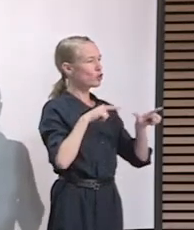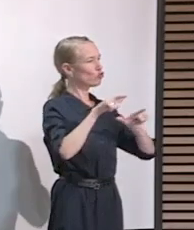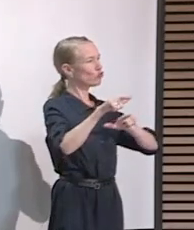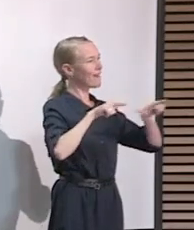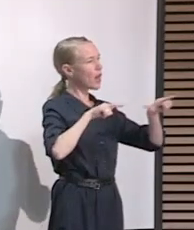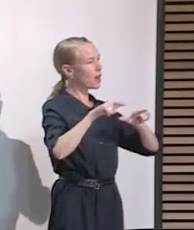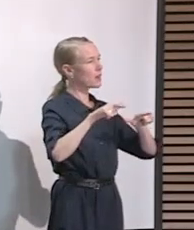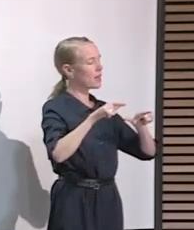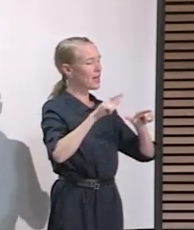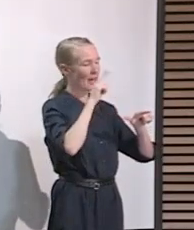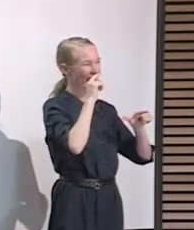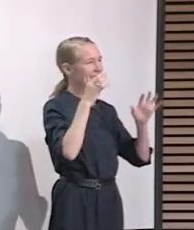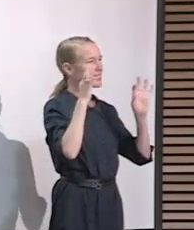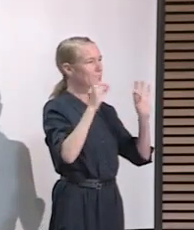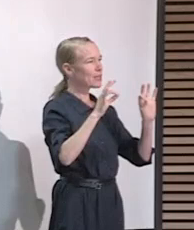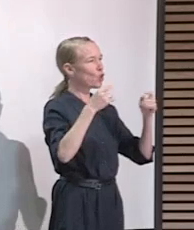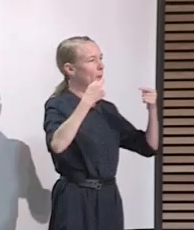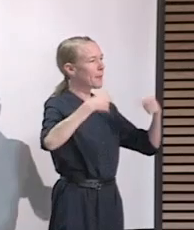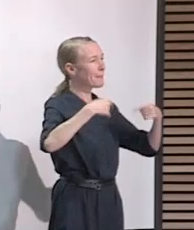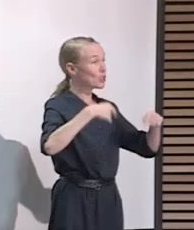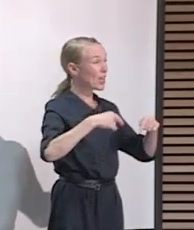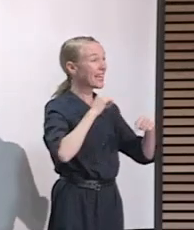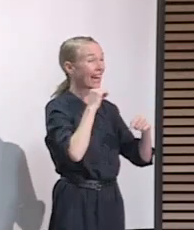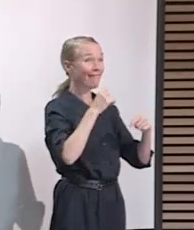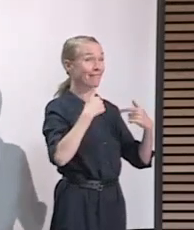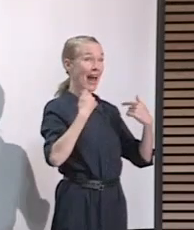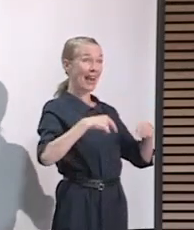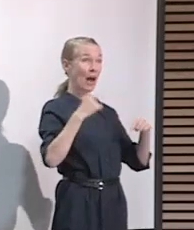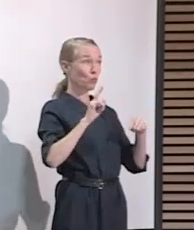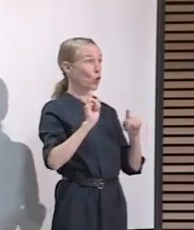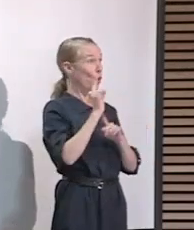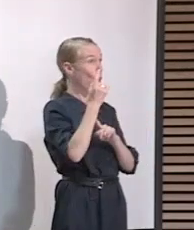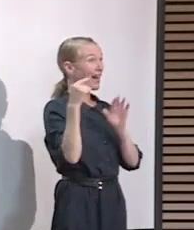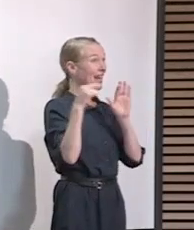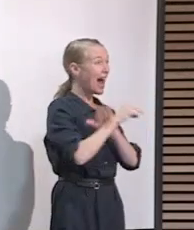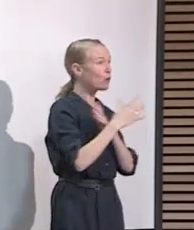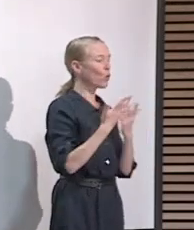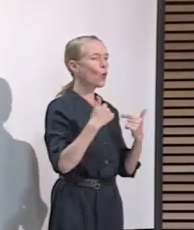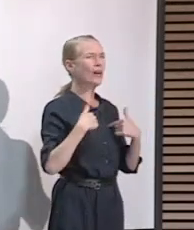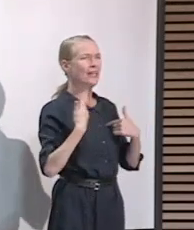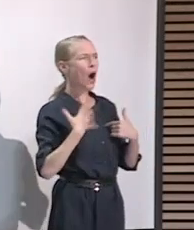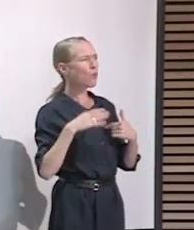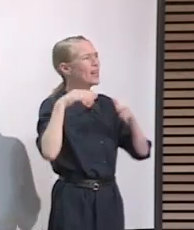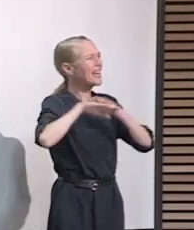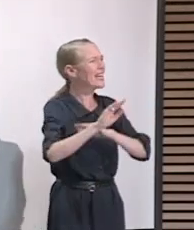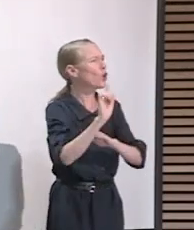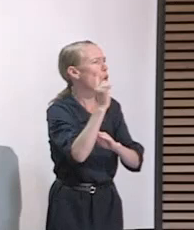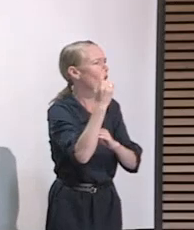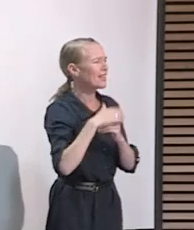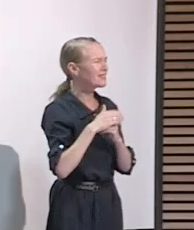are the exception protocol for leaving Auckland, can you run us through the matrix of how